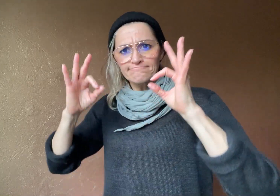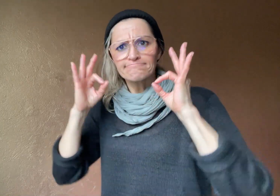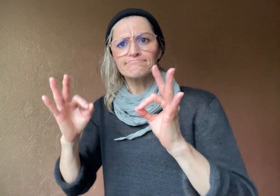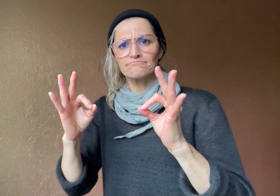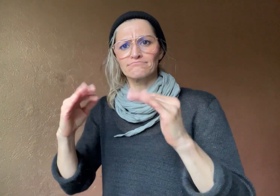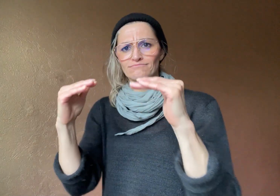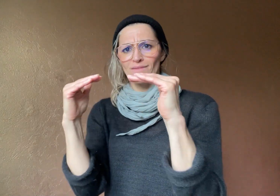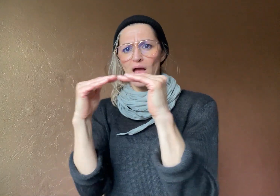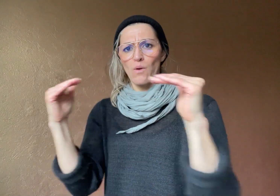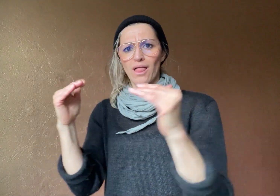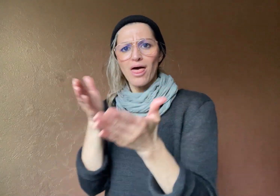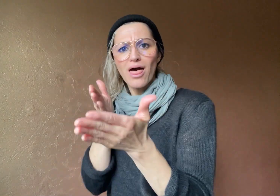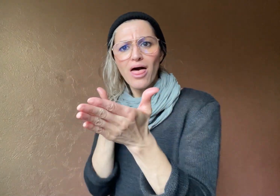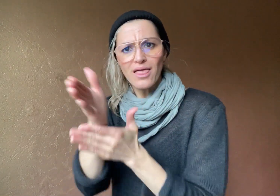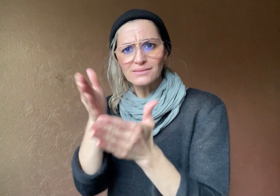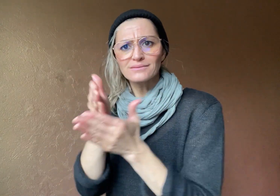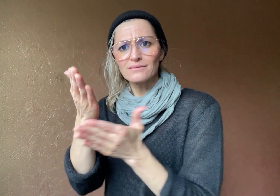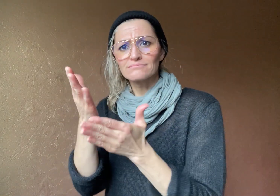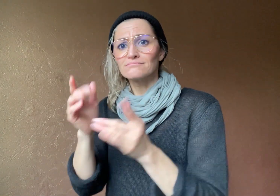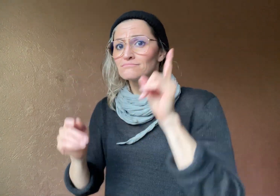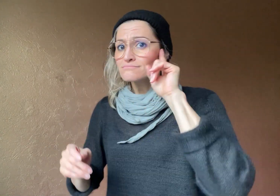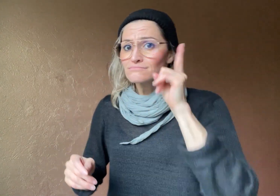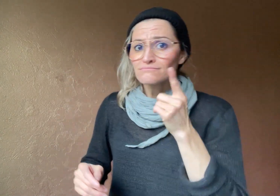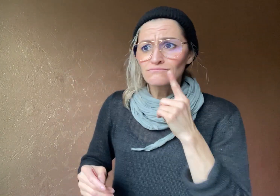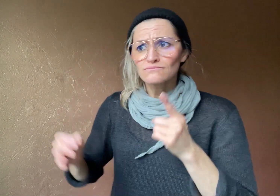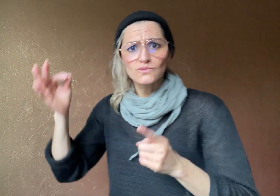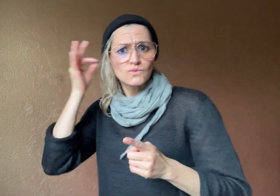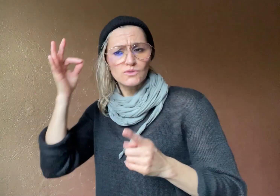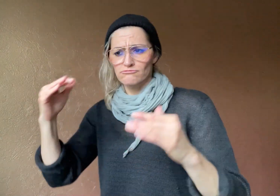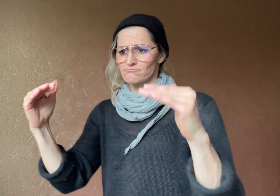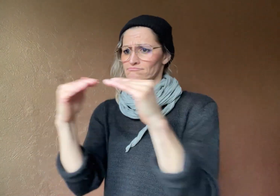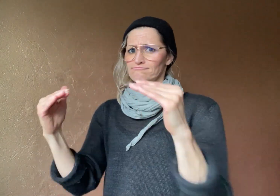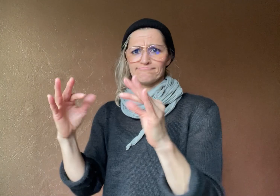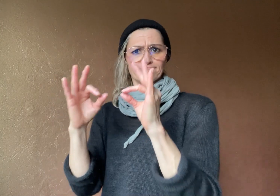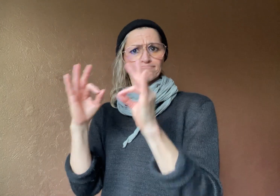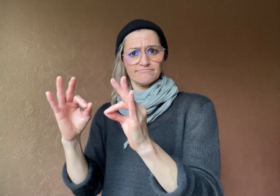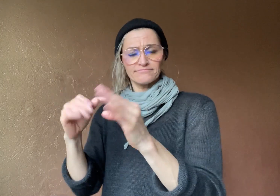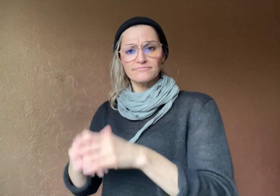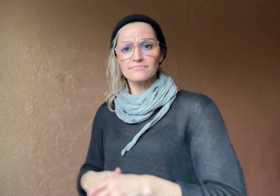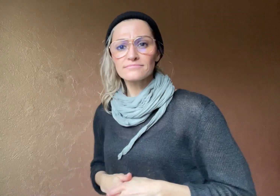ensure equal access for Deaf people.